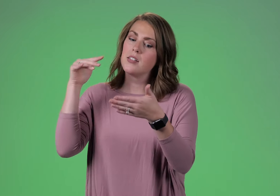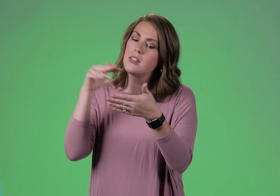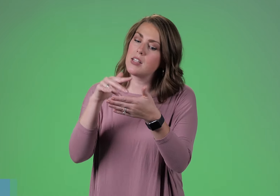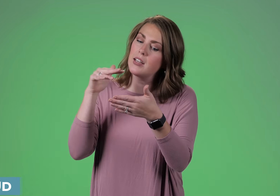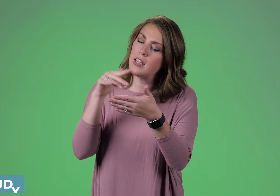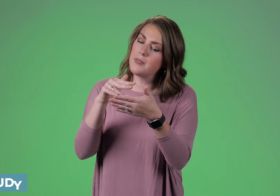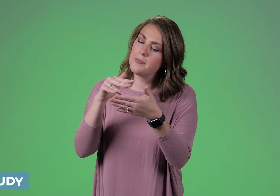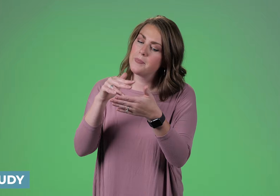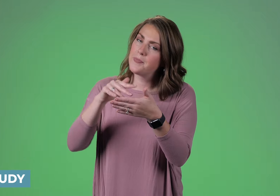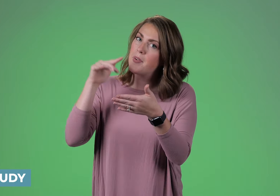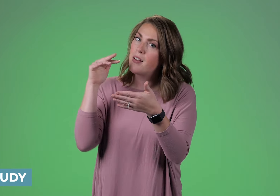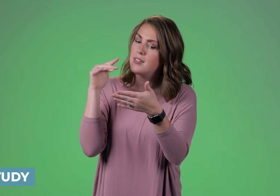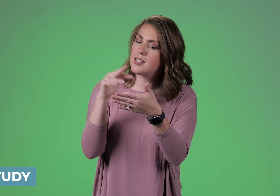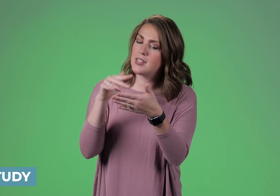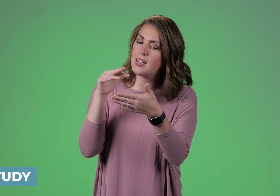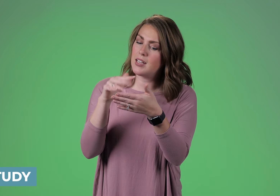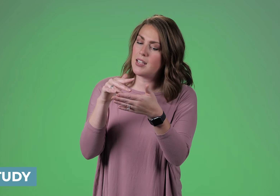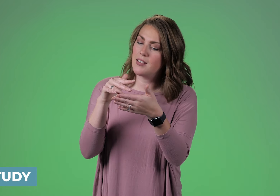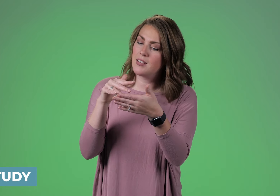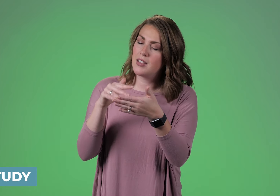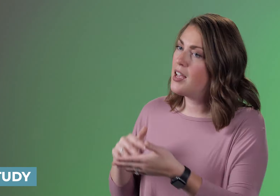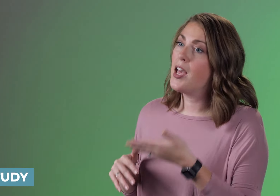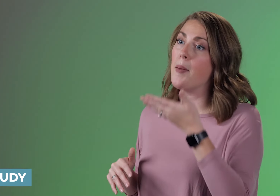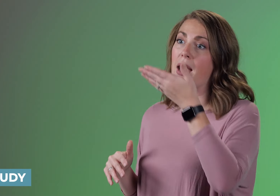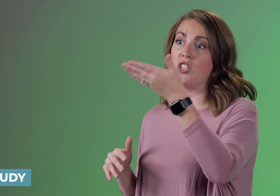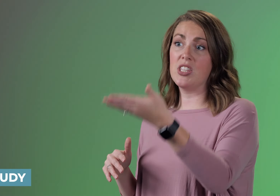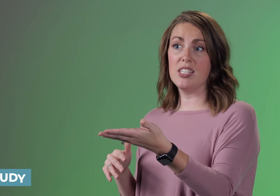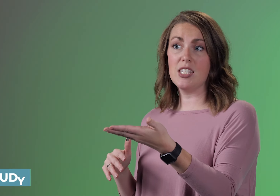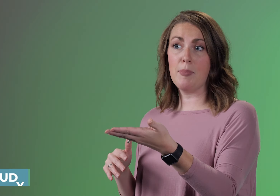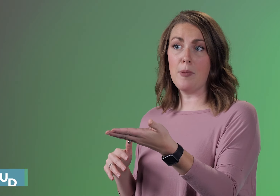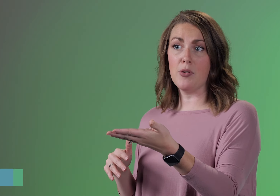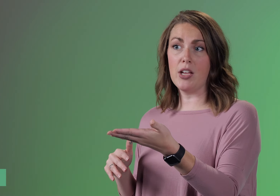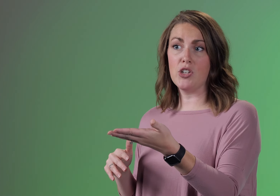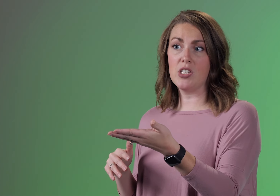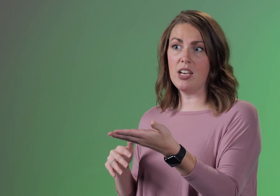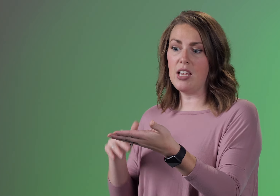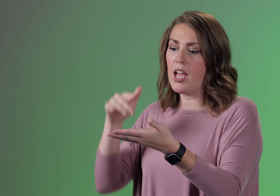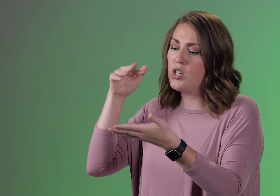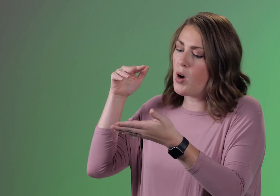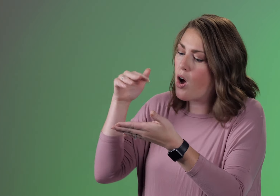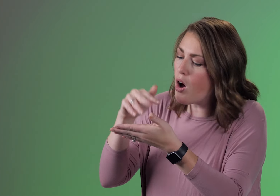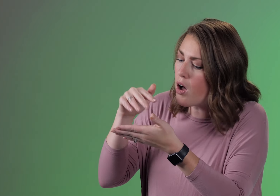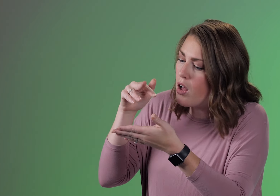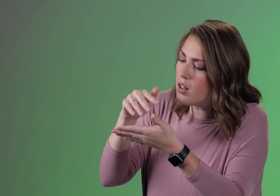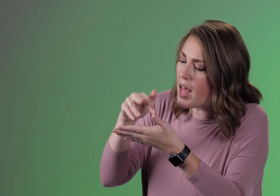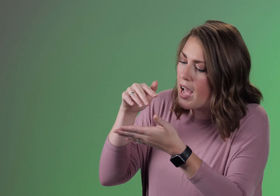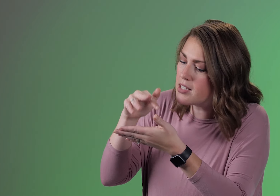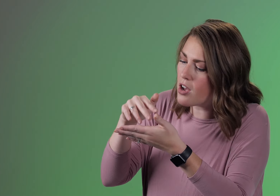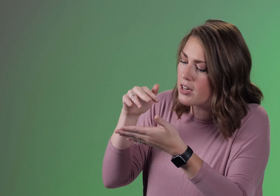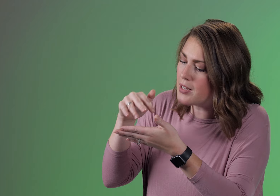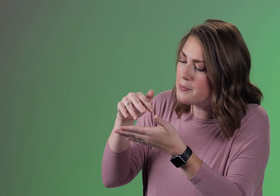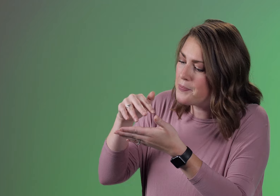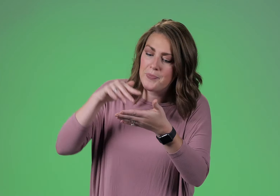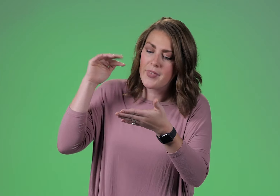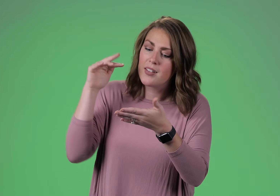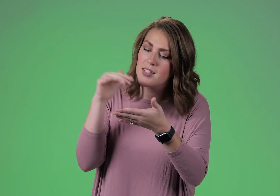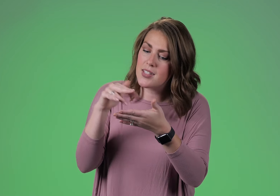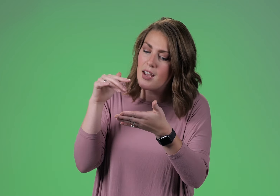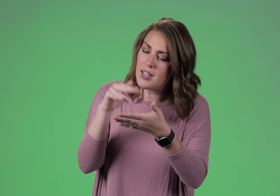Study, study. Imagine this is the paper that you're studying and you want all eyes on it. Study.